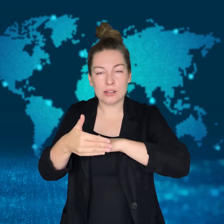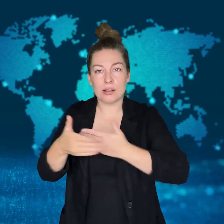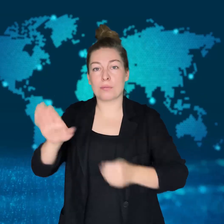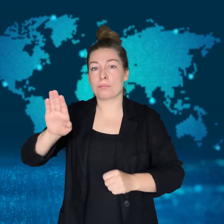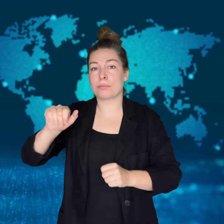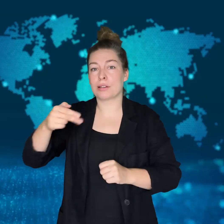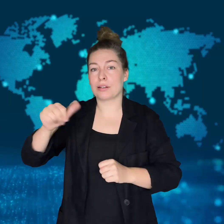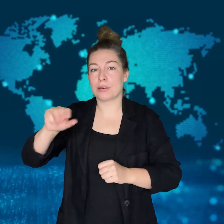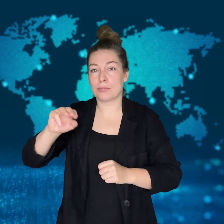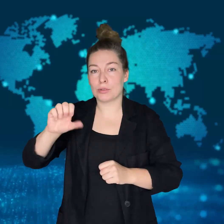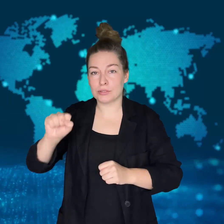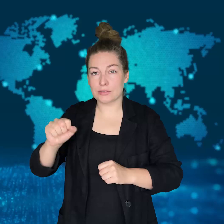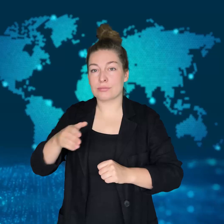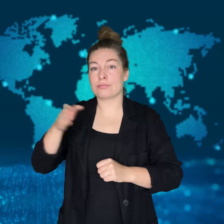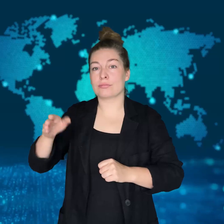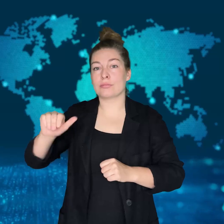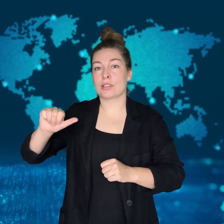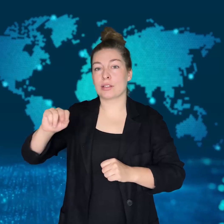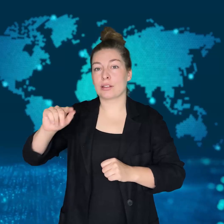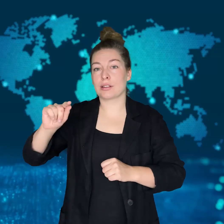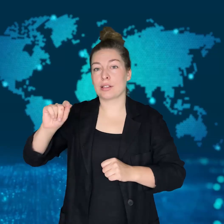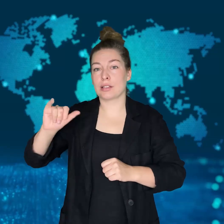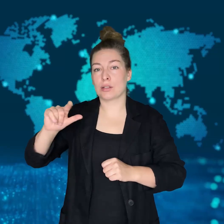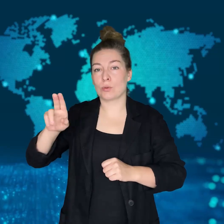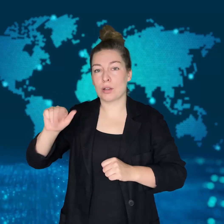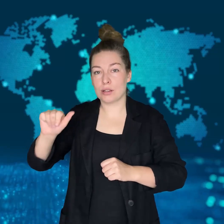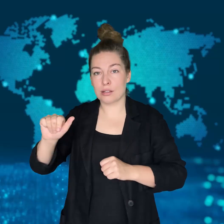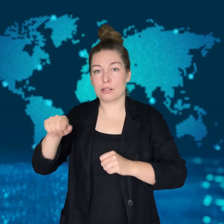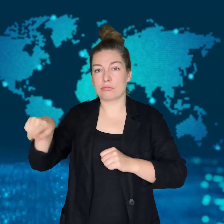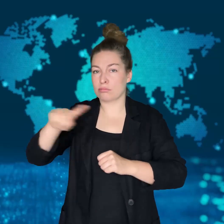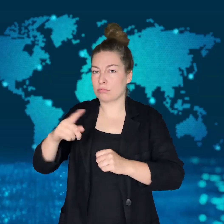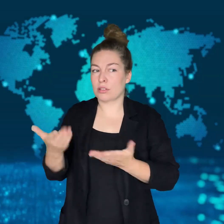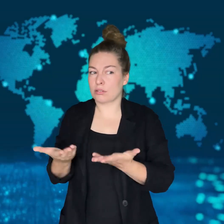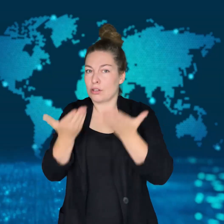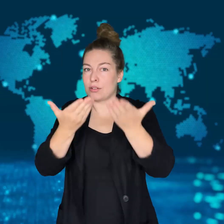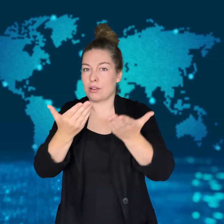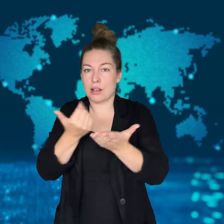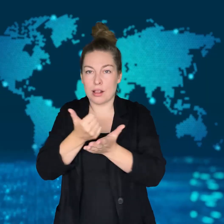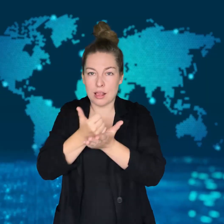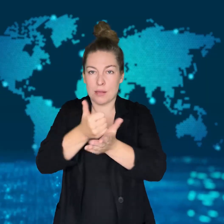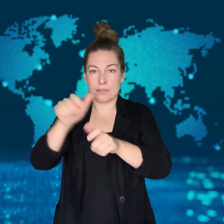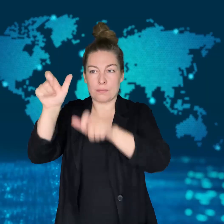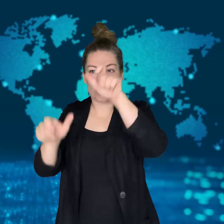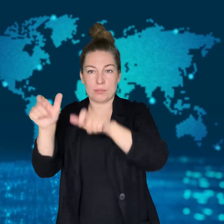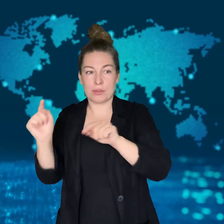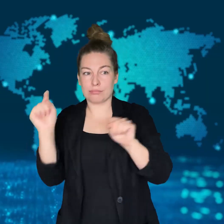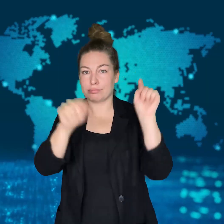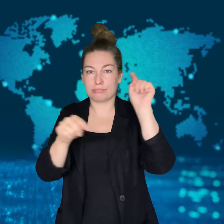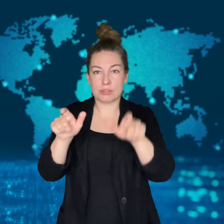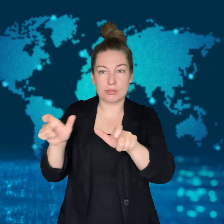The UN has asked for contributions of equipment, money,